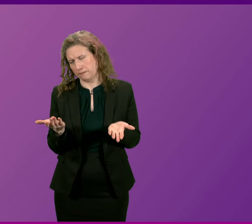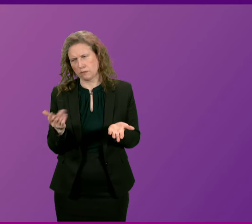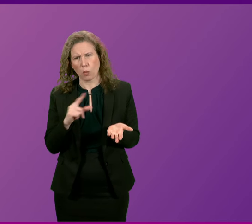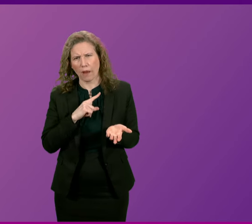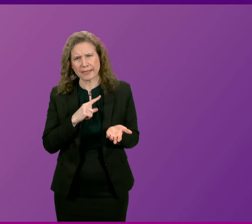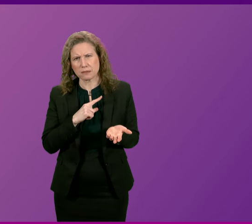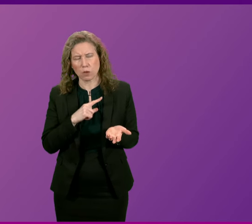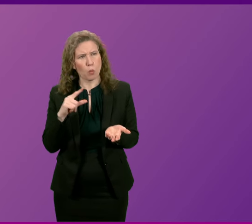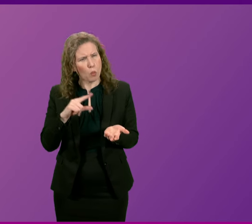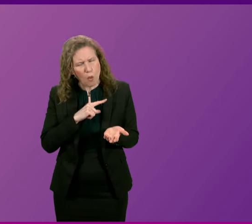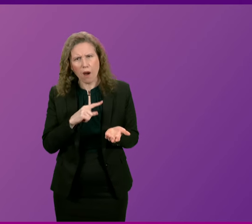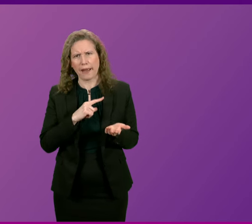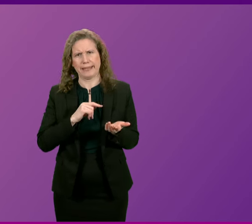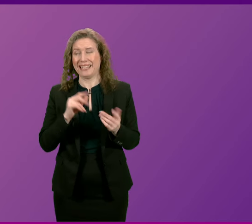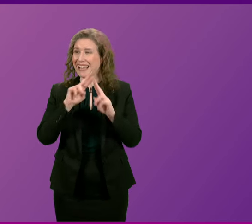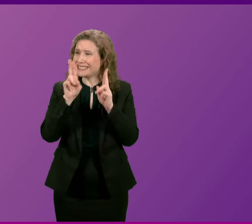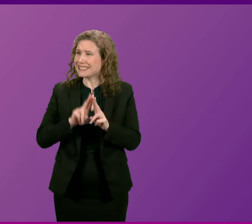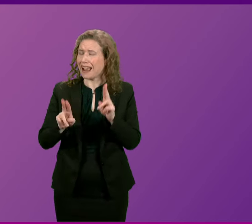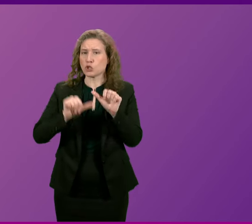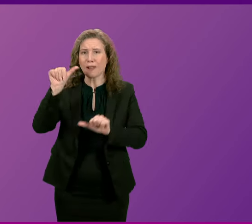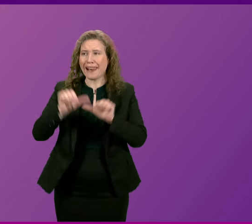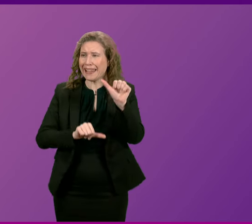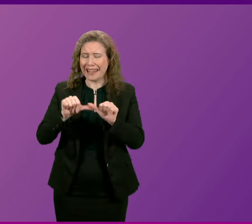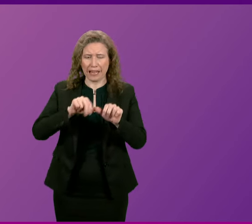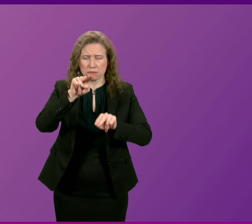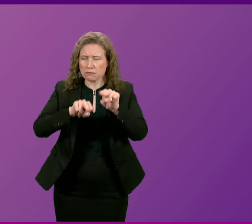Scotland plummet down international school league tables on his watch?